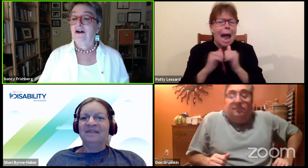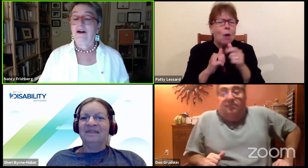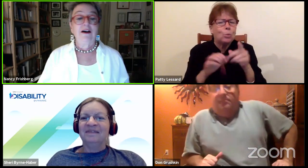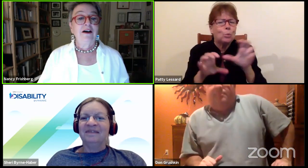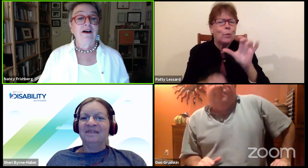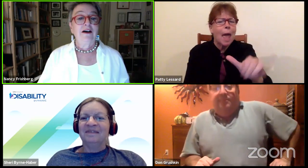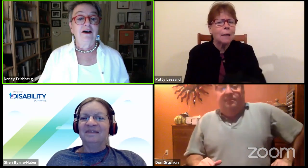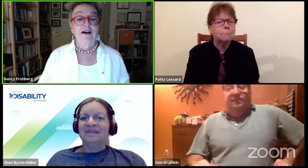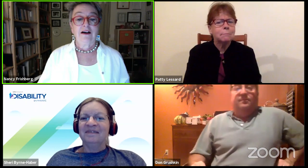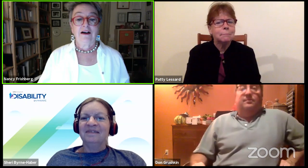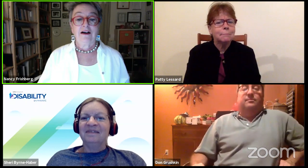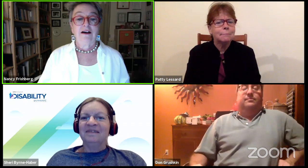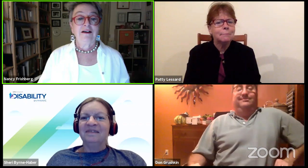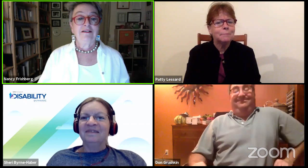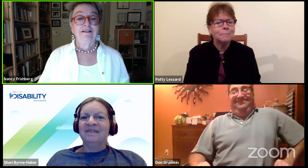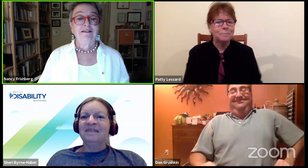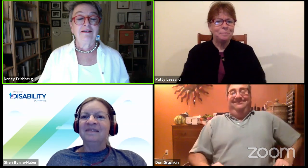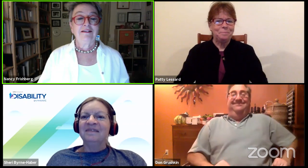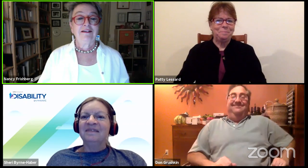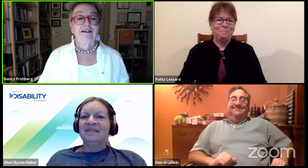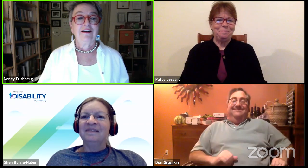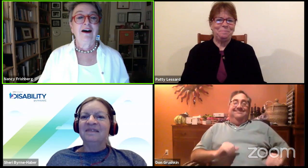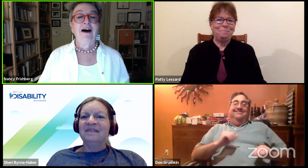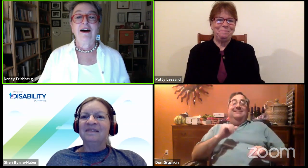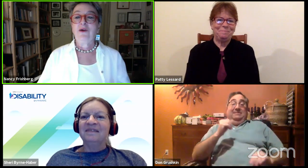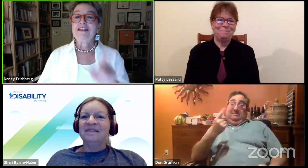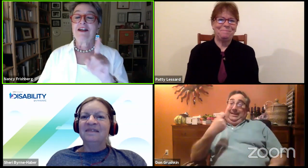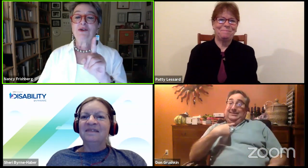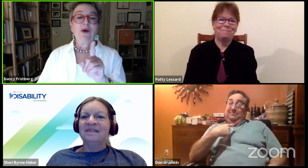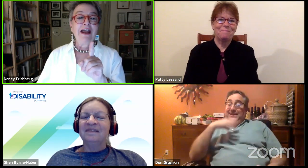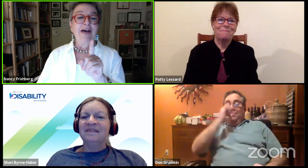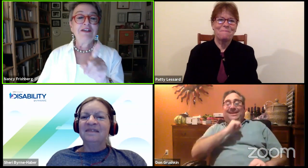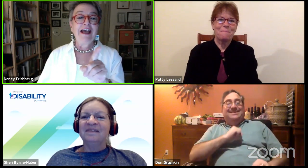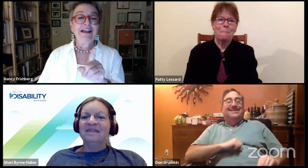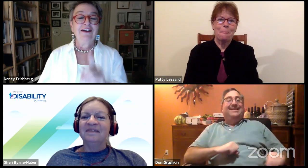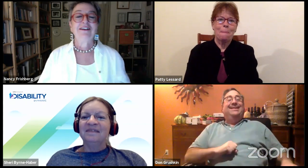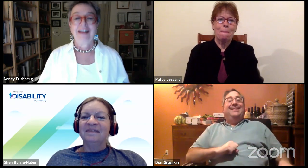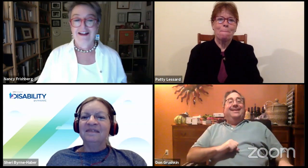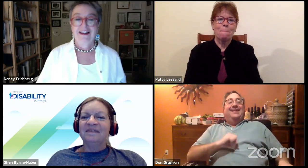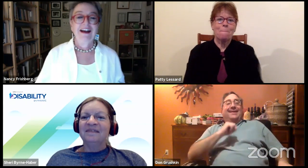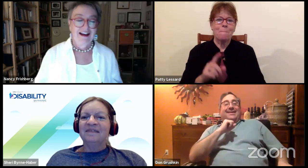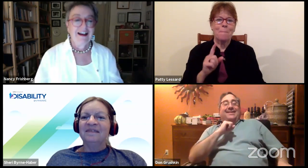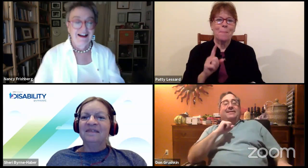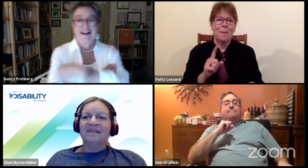the deaf person modulate back and forth between looking at me and looking at the signer?